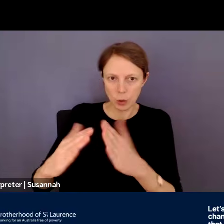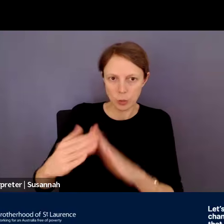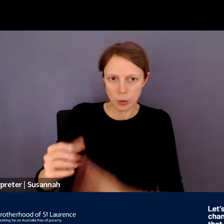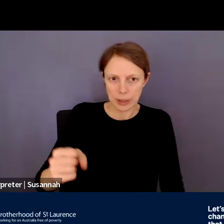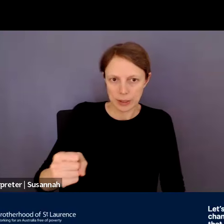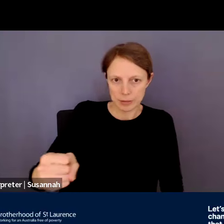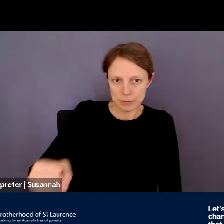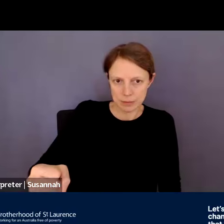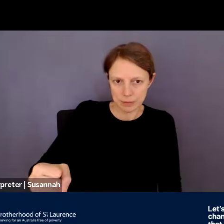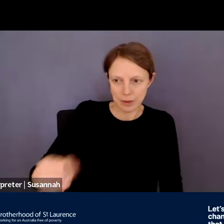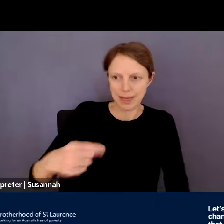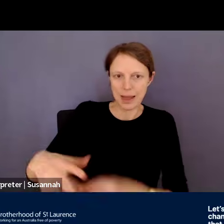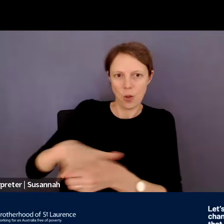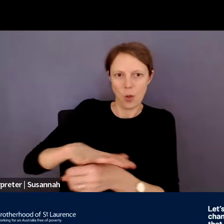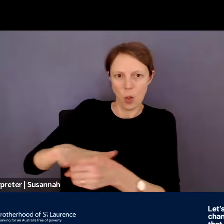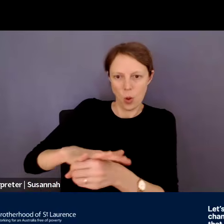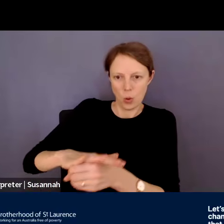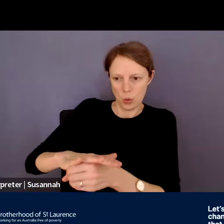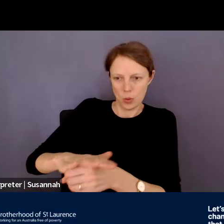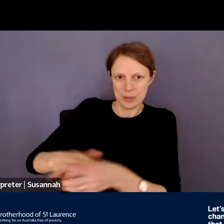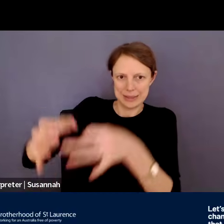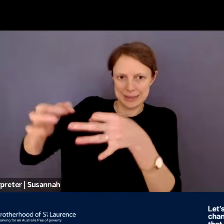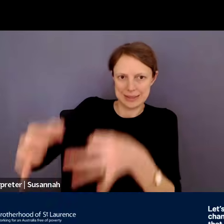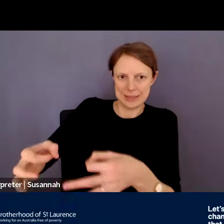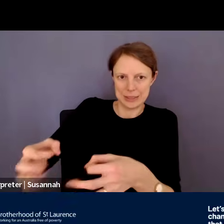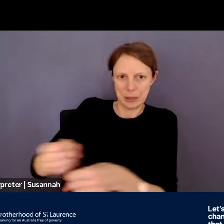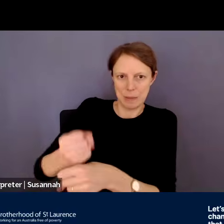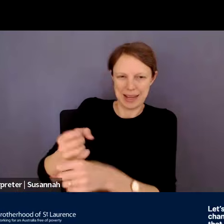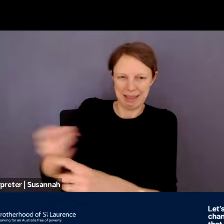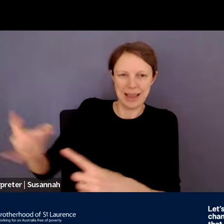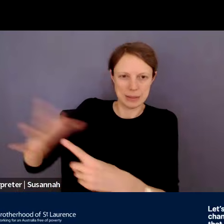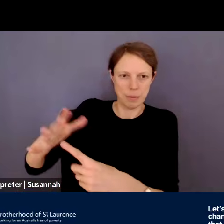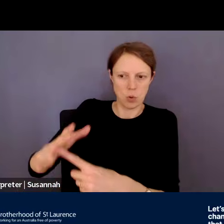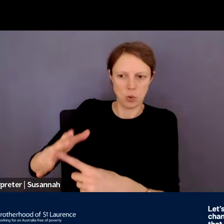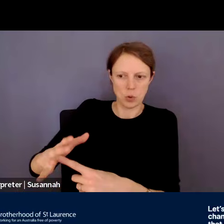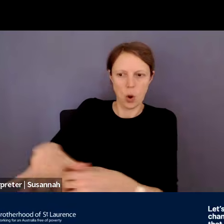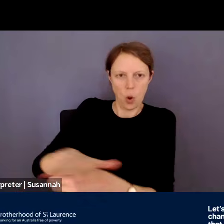you prioritise to go in, in what, is really important. It's a really important part of